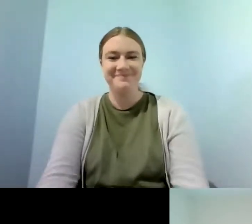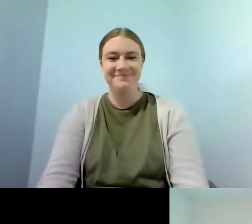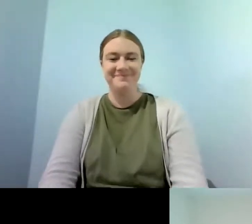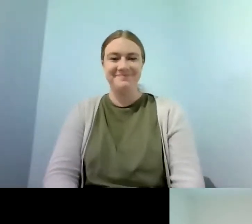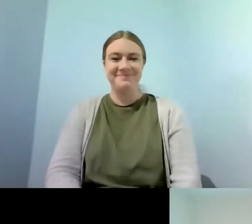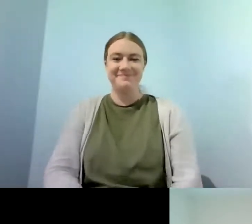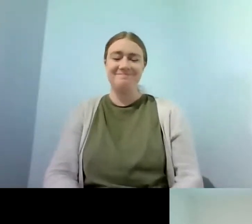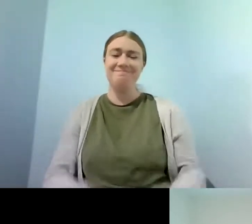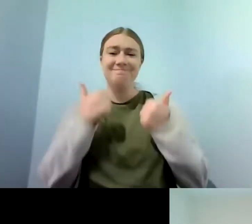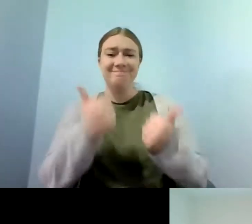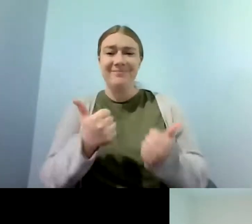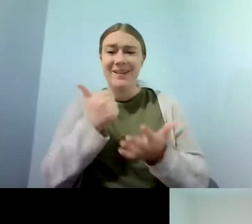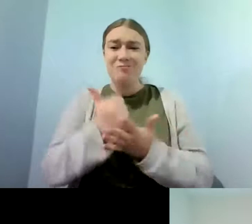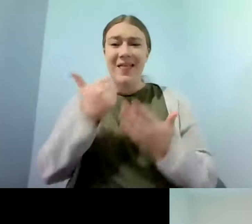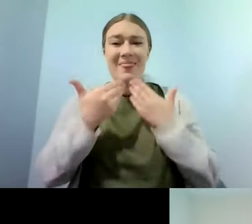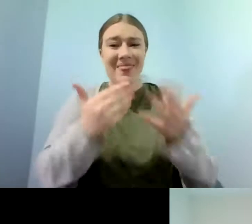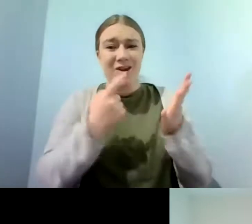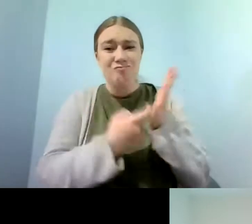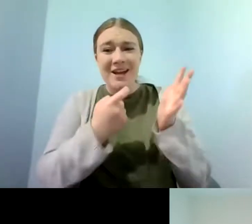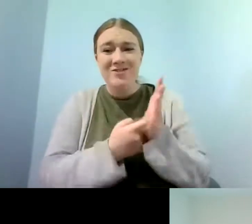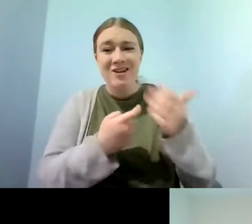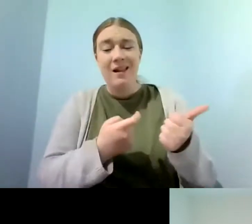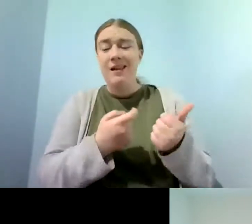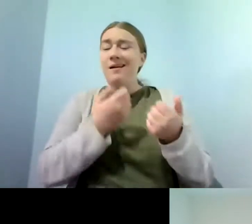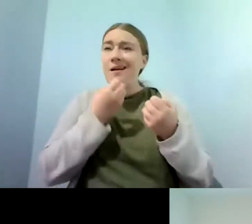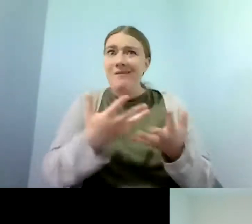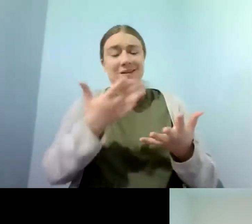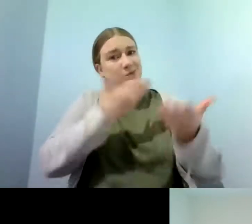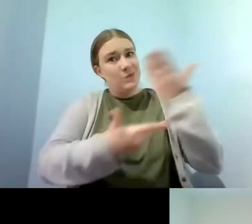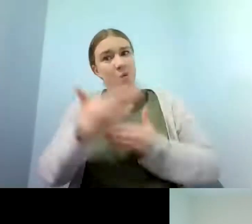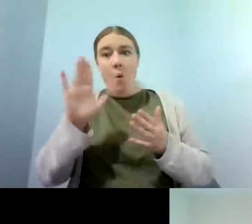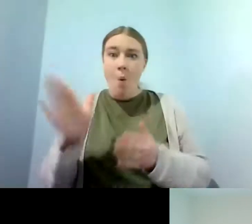that was great thanks rachel good to hear about all the different projects um across the uk but